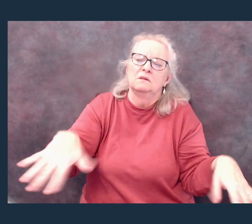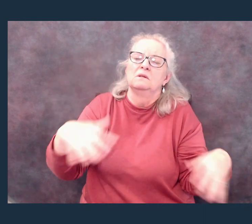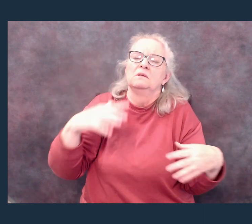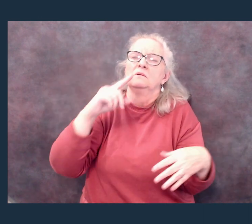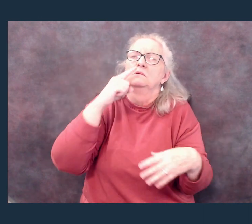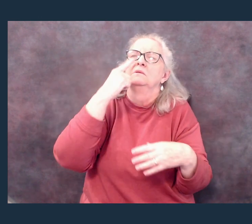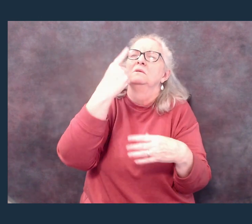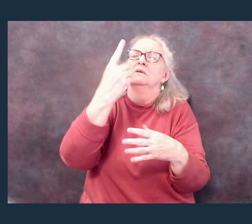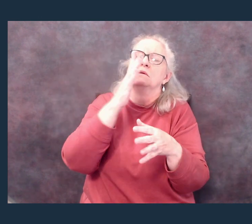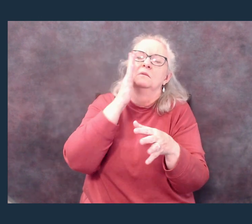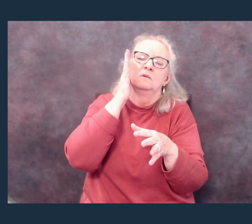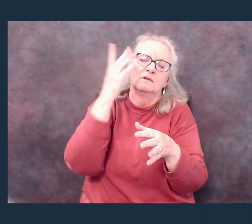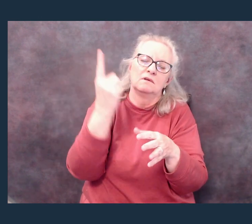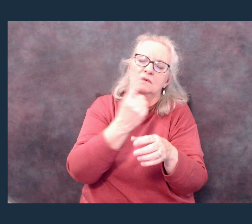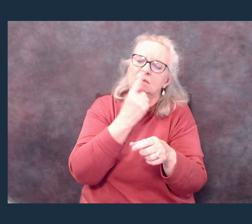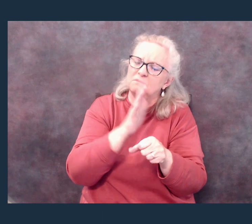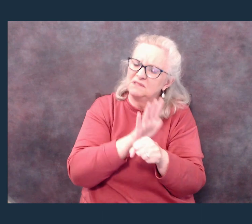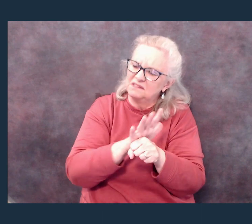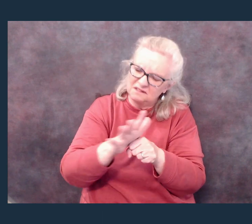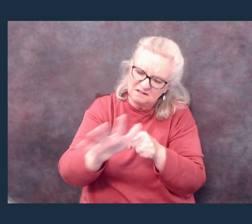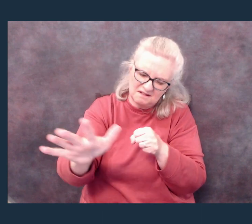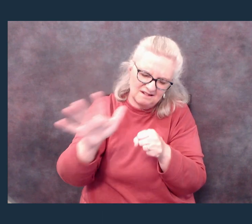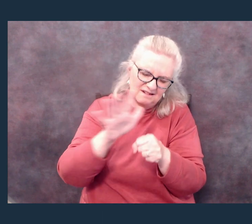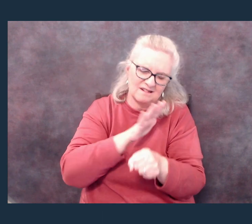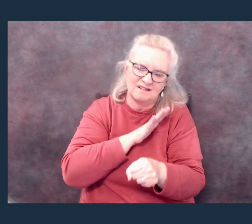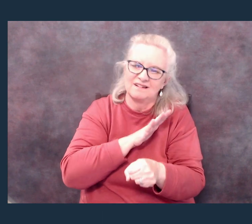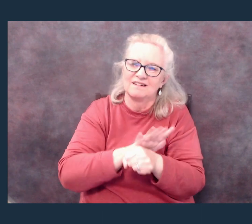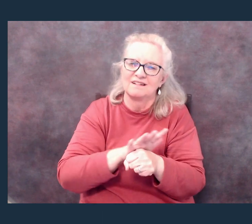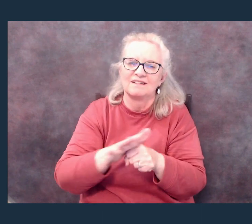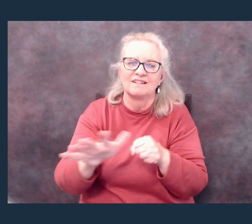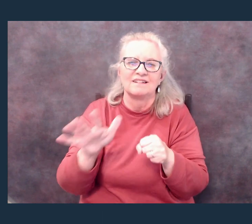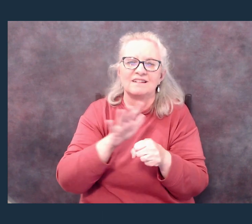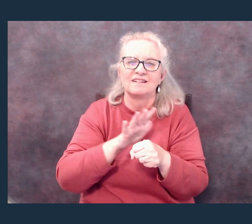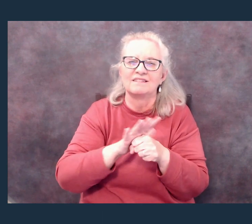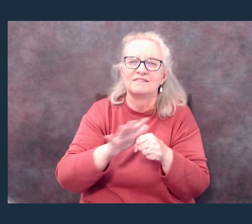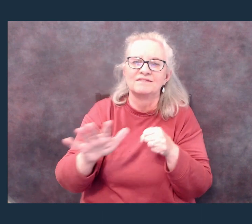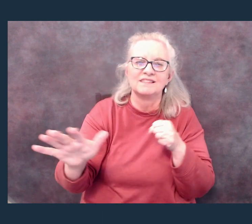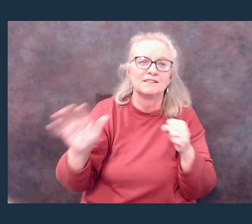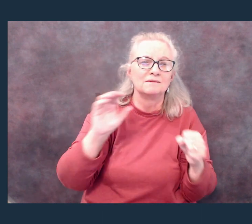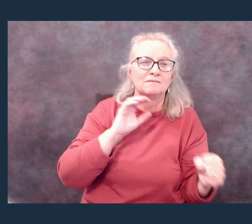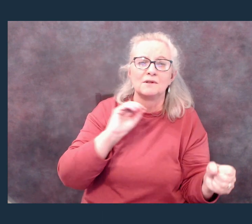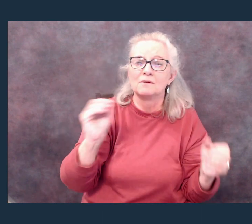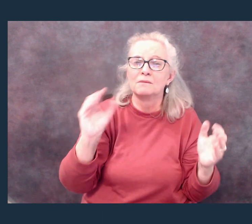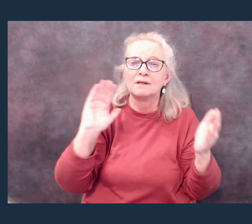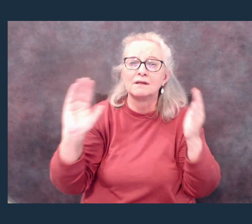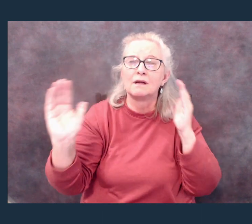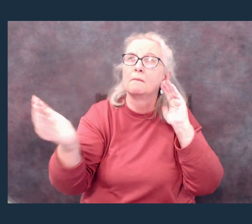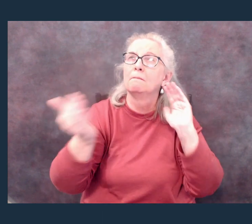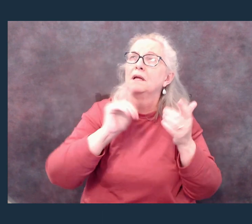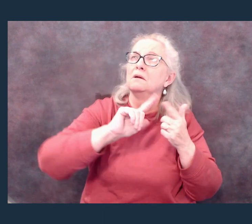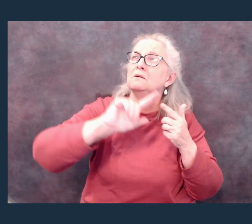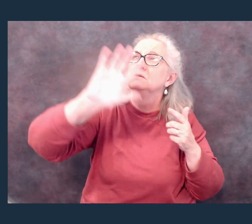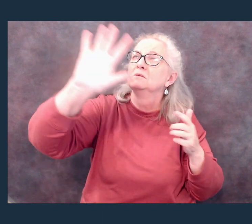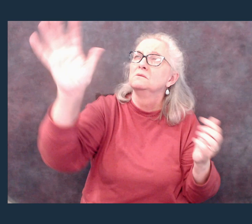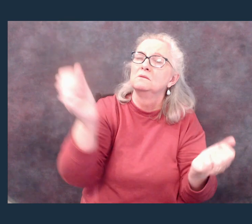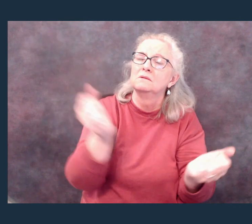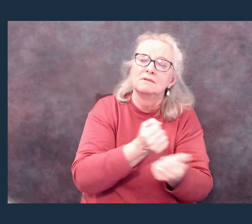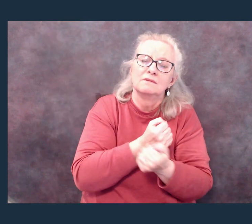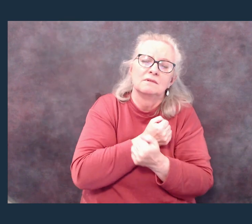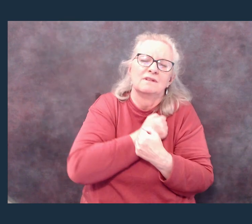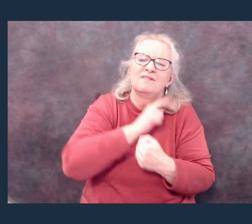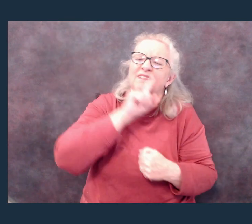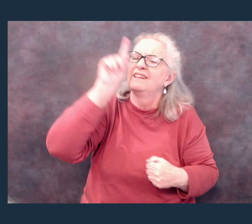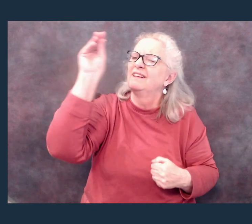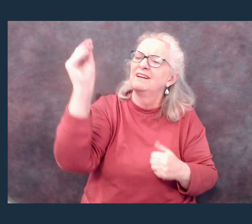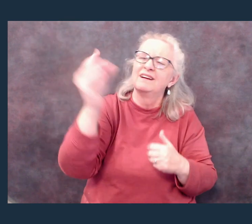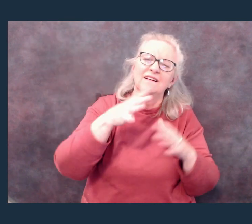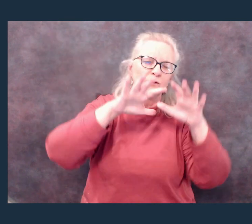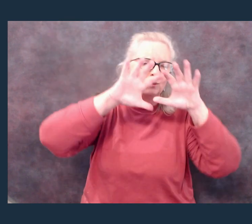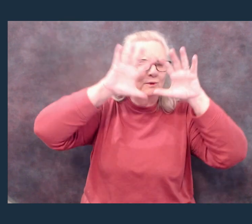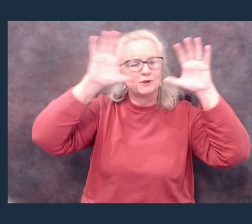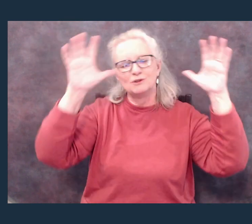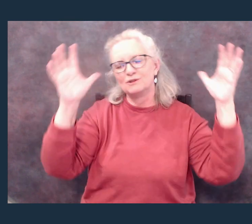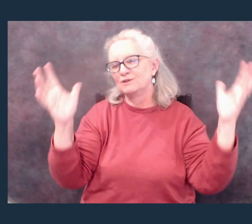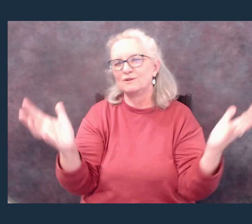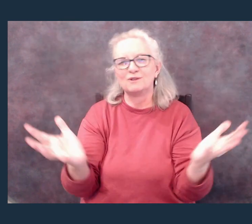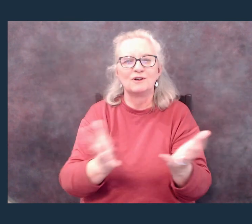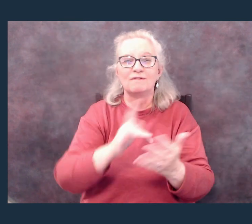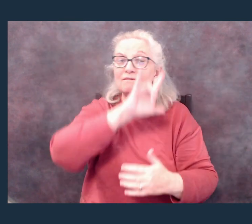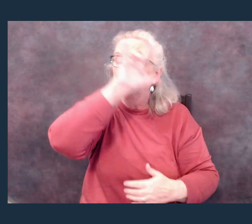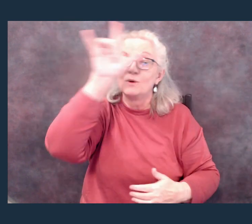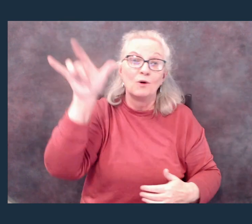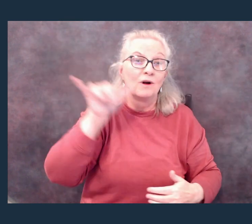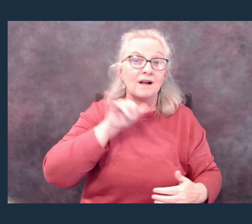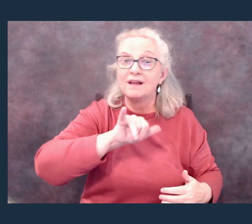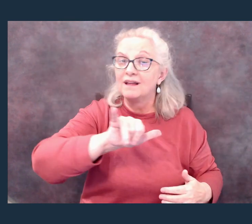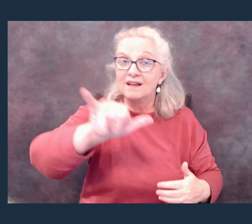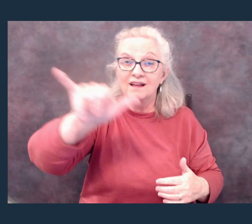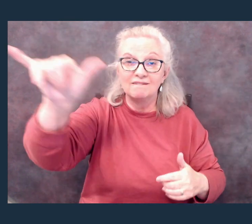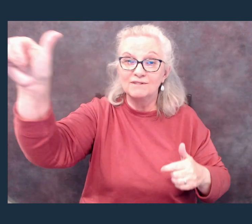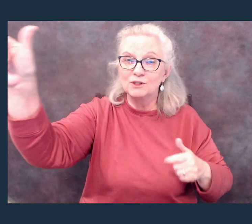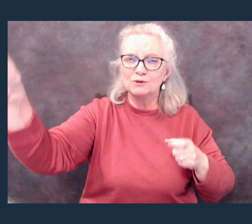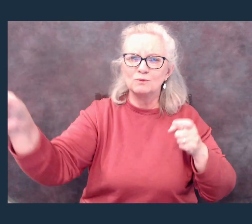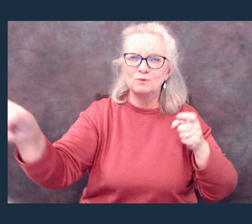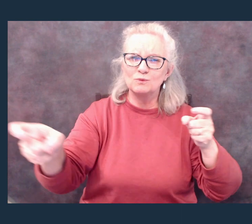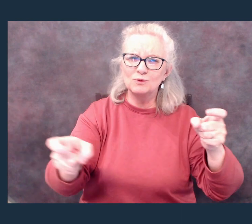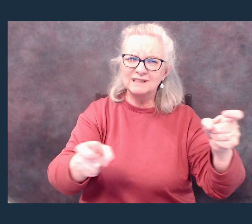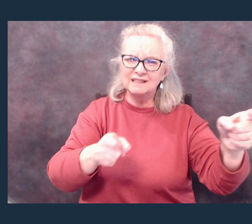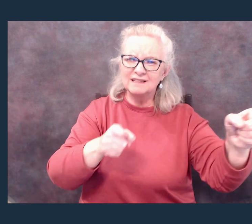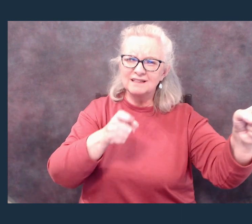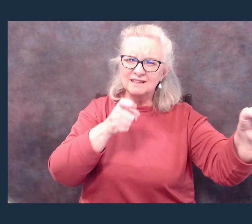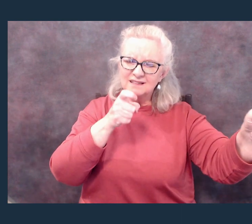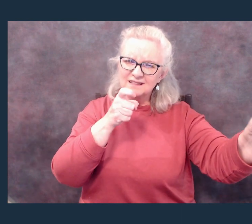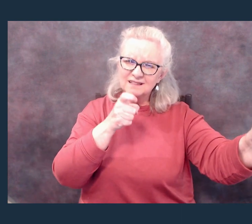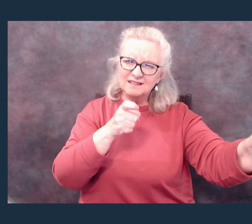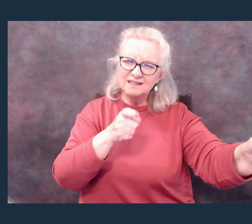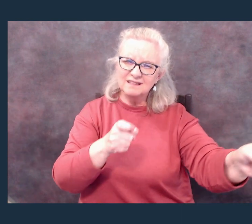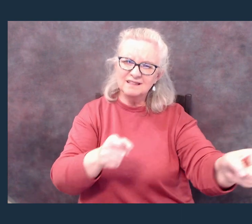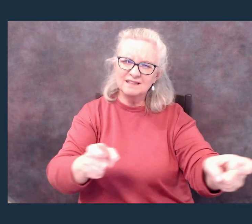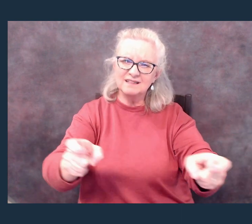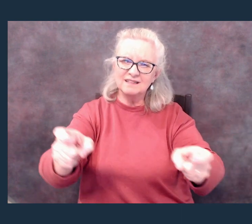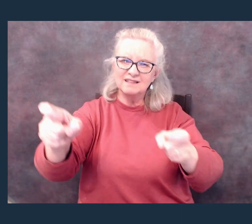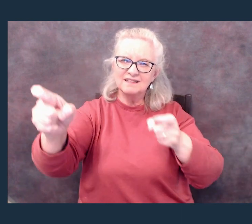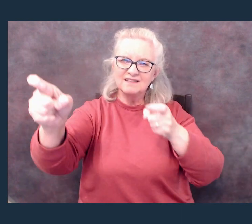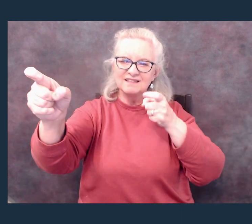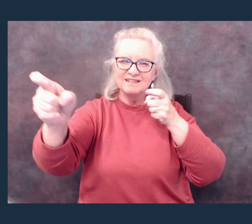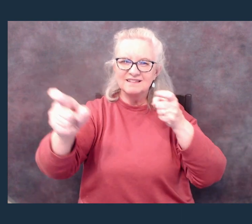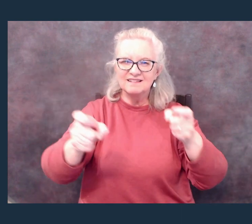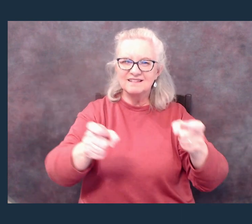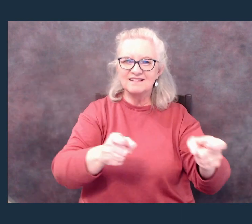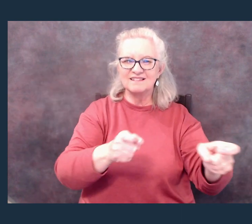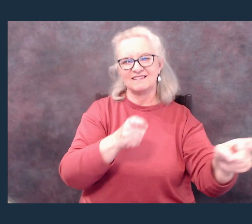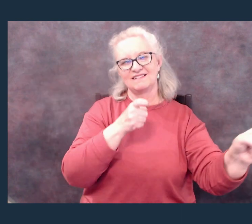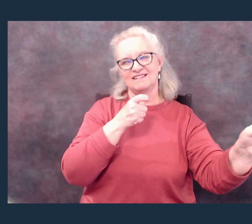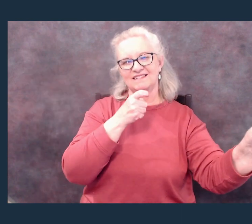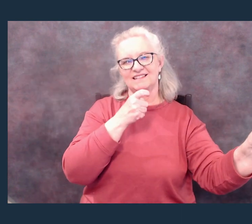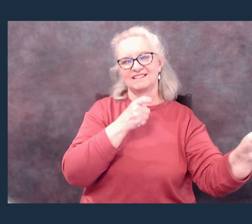Nothing compares to Your embrace Light of the world forever reign